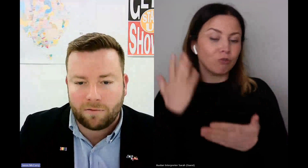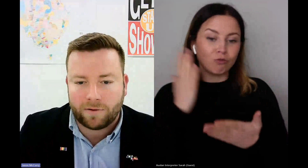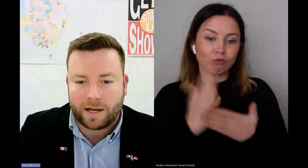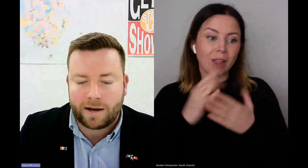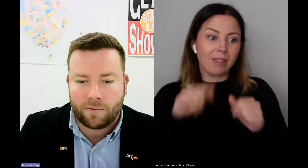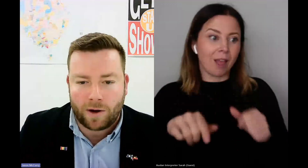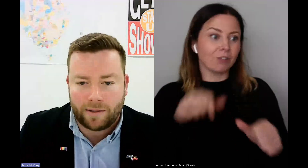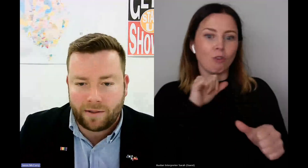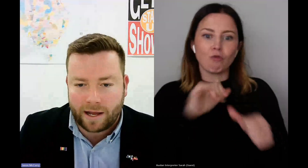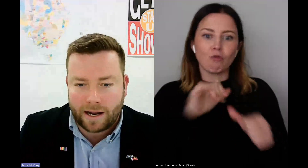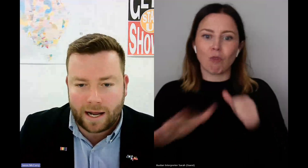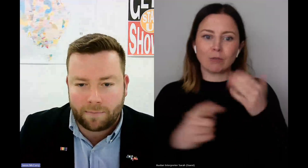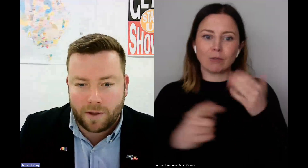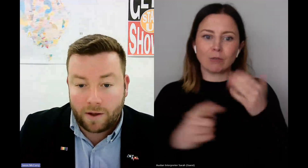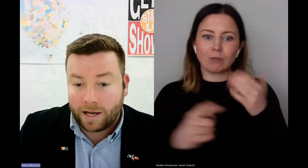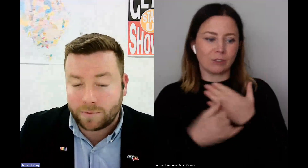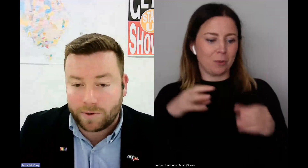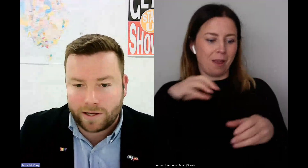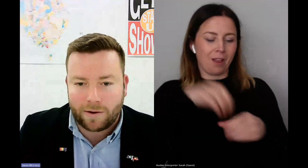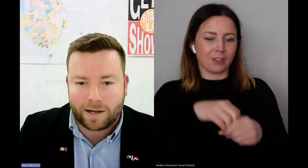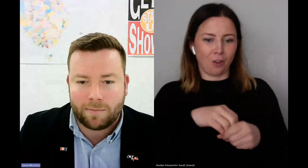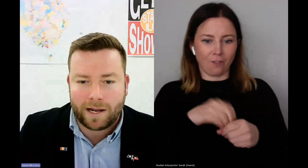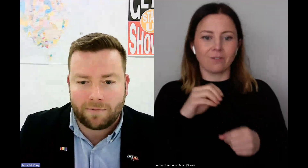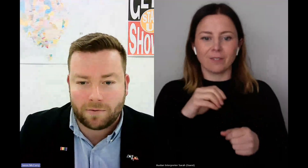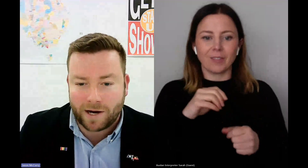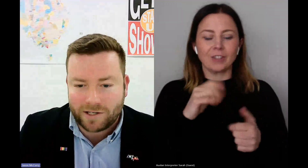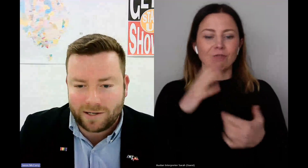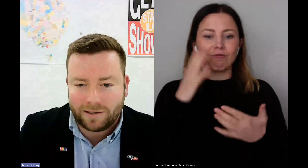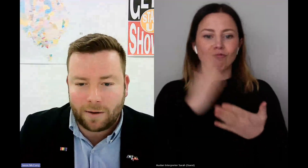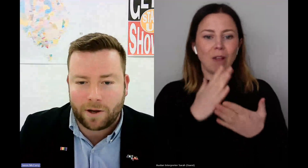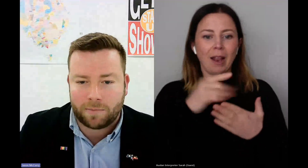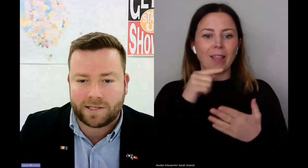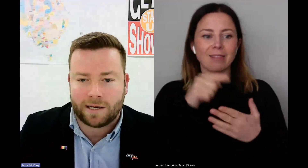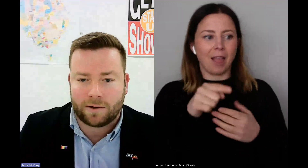part of and one that is really going in a meaningful direction and we hope to see